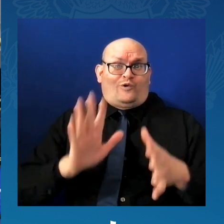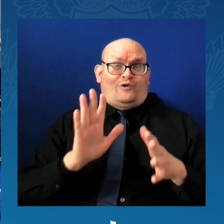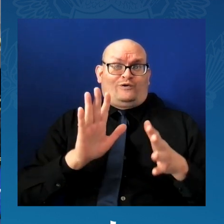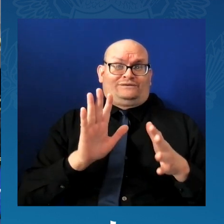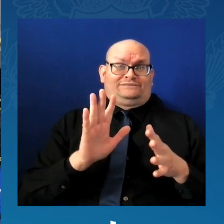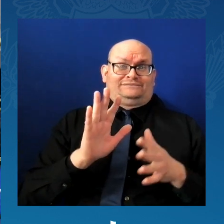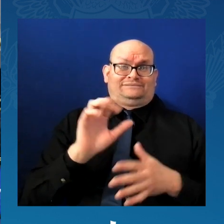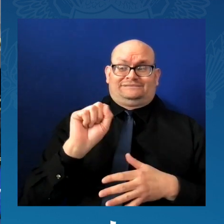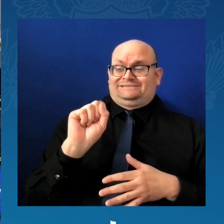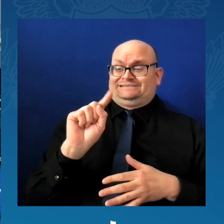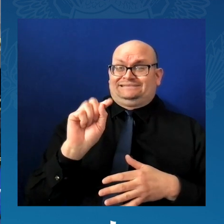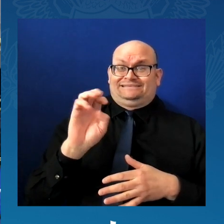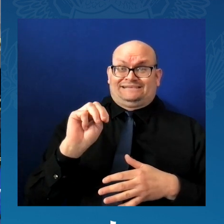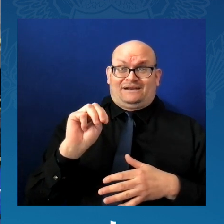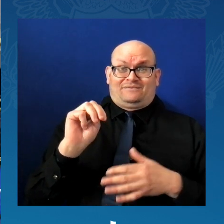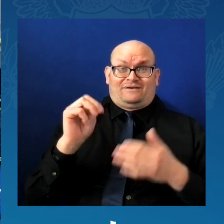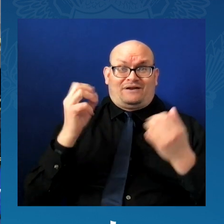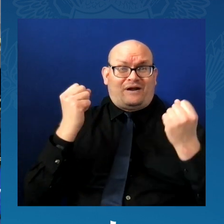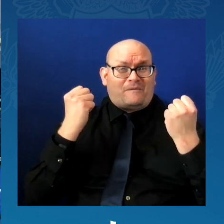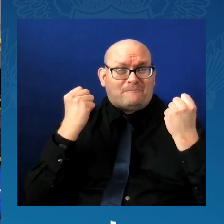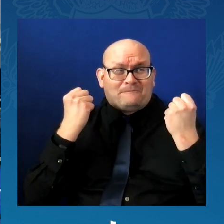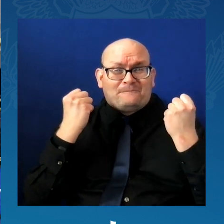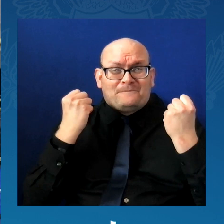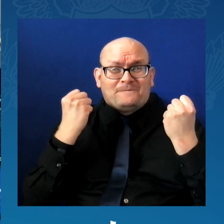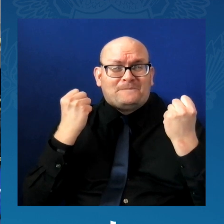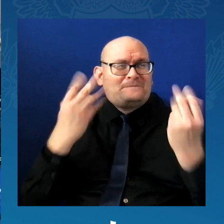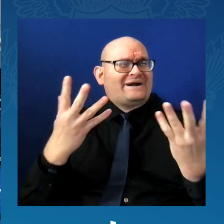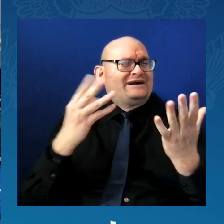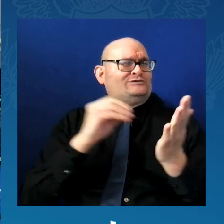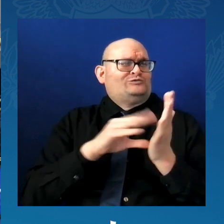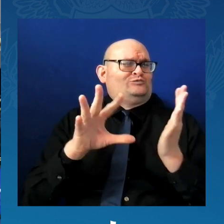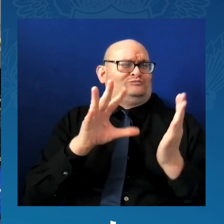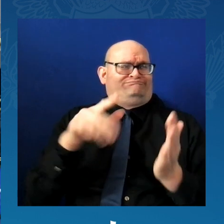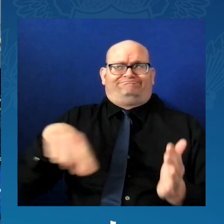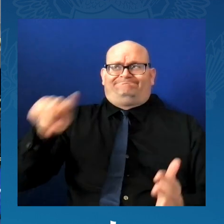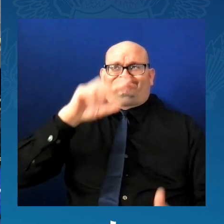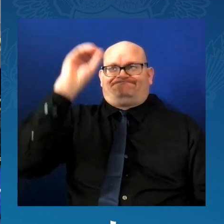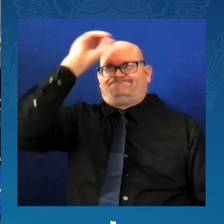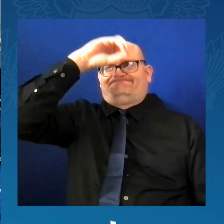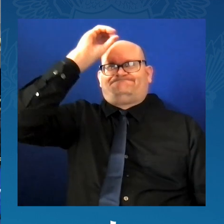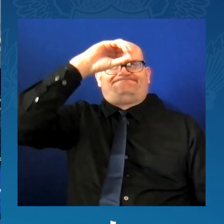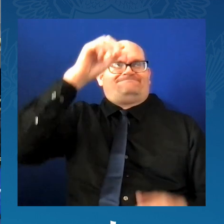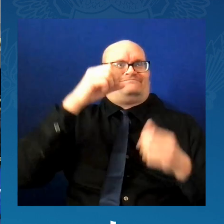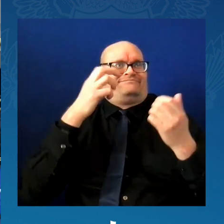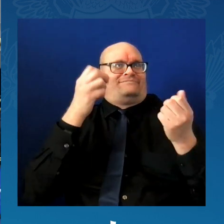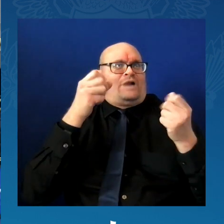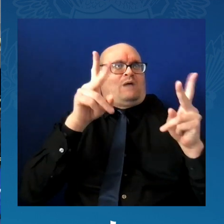and end up creating their goals only on what they're exposed to. My students need to see that there's a job